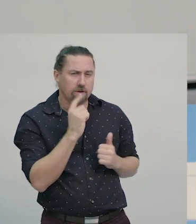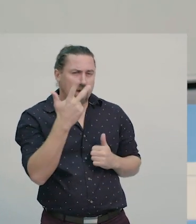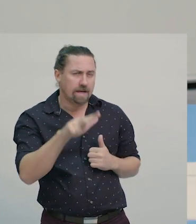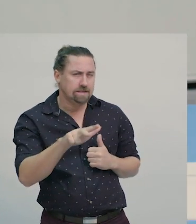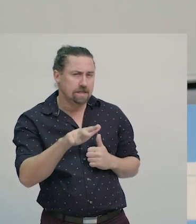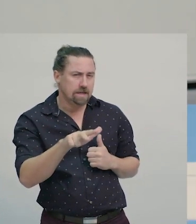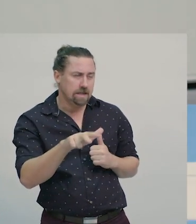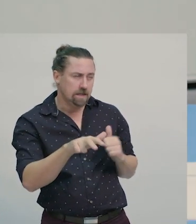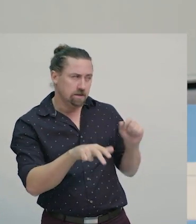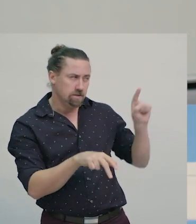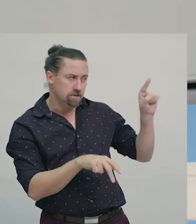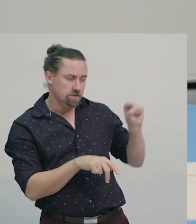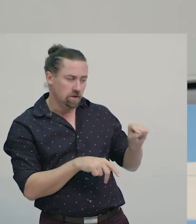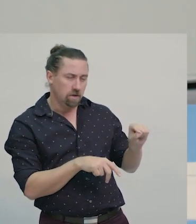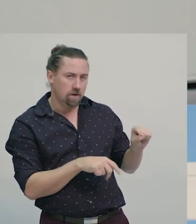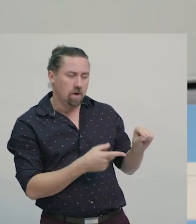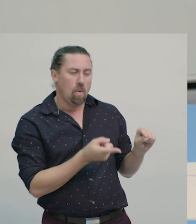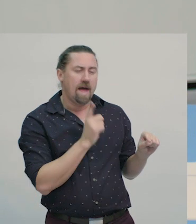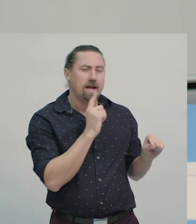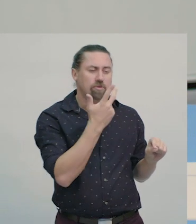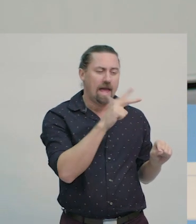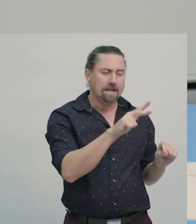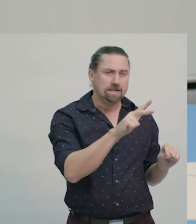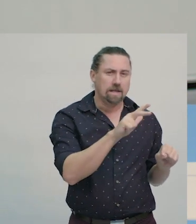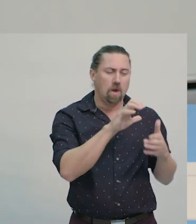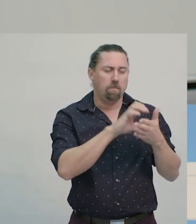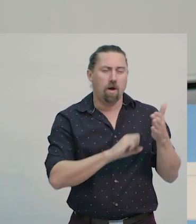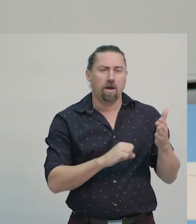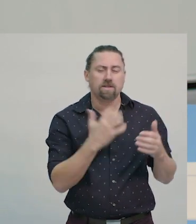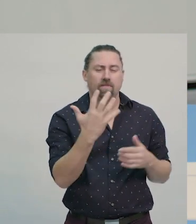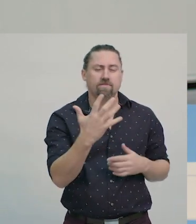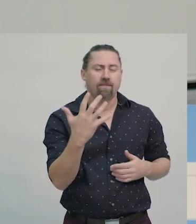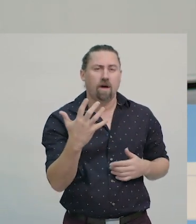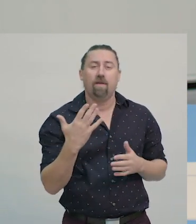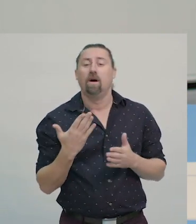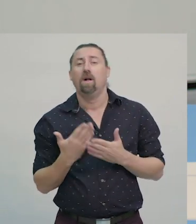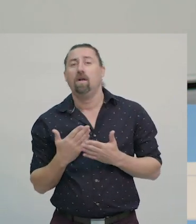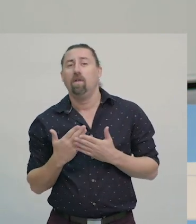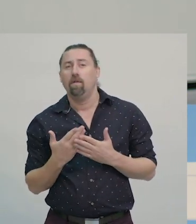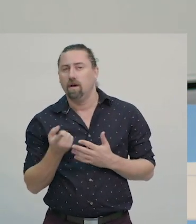180 degrees subtract the 55 degrees, is 125 degrees.